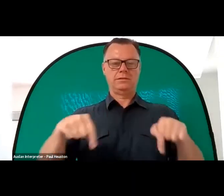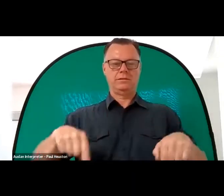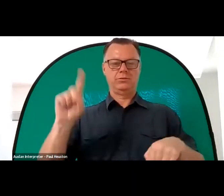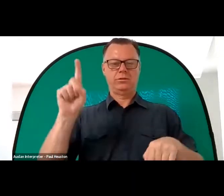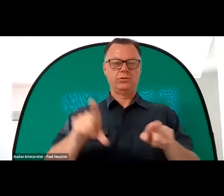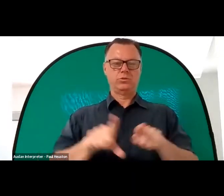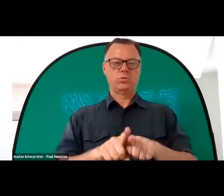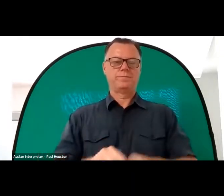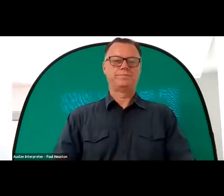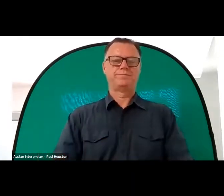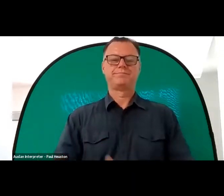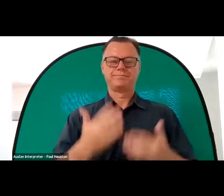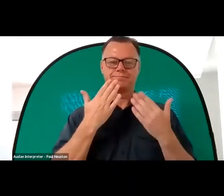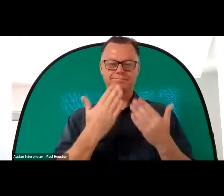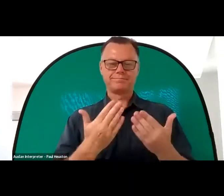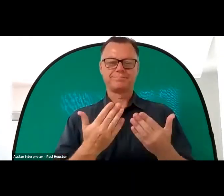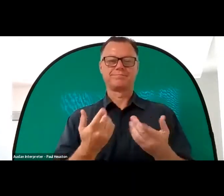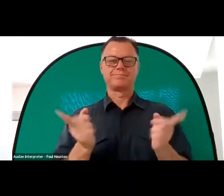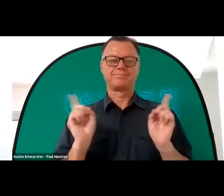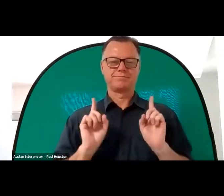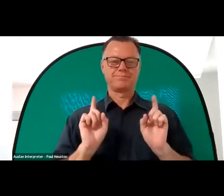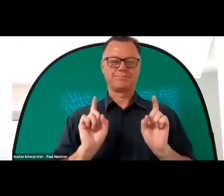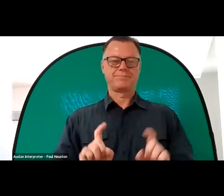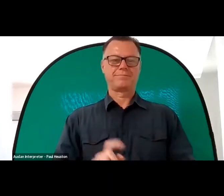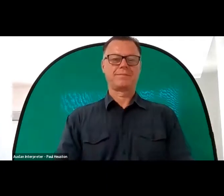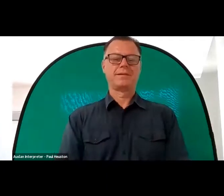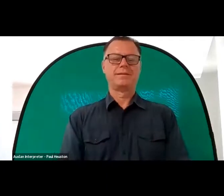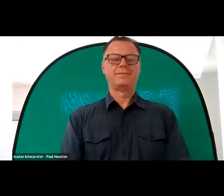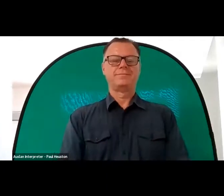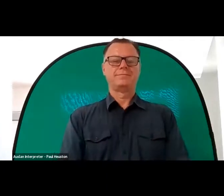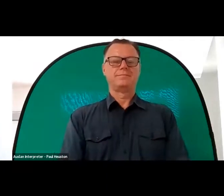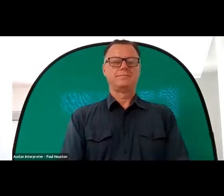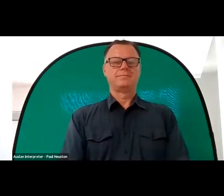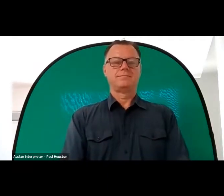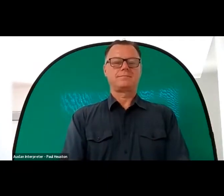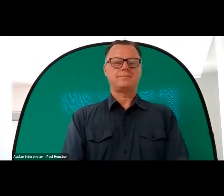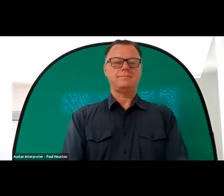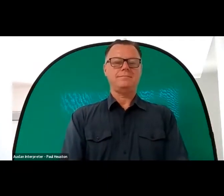click on the CC button and we also have our Auslan